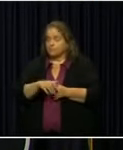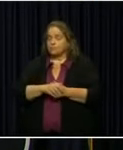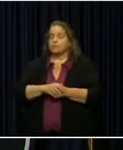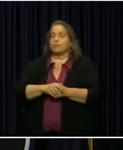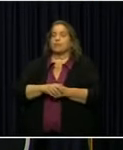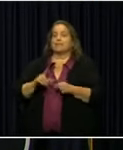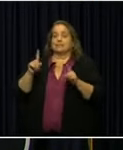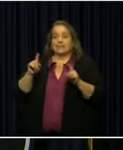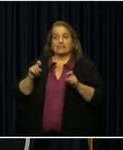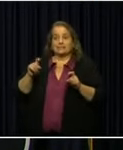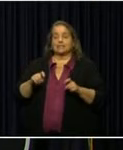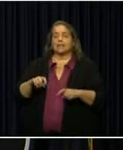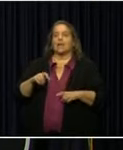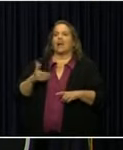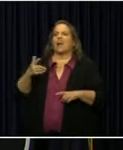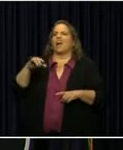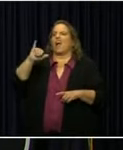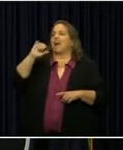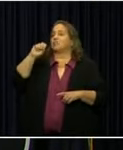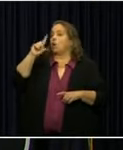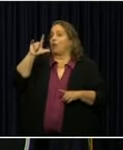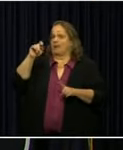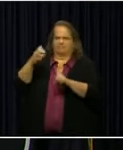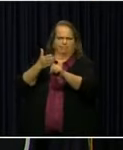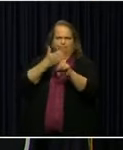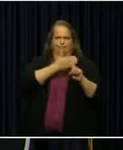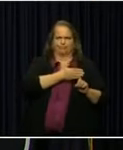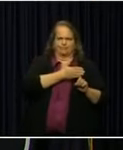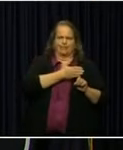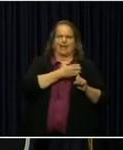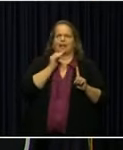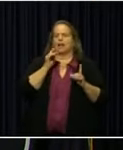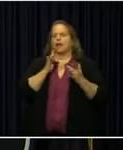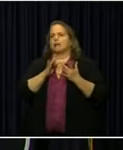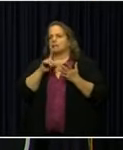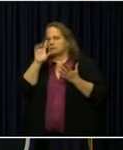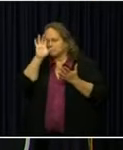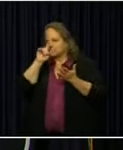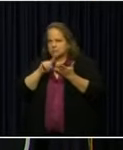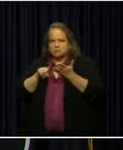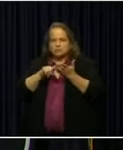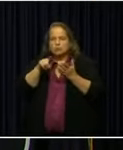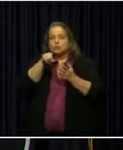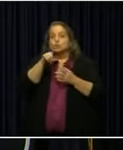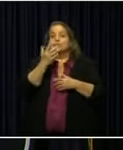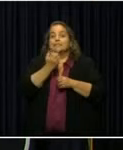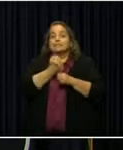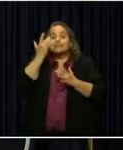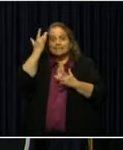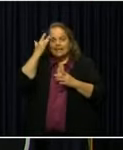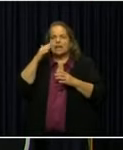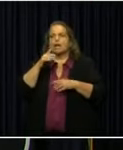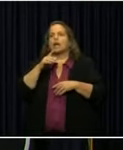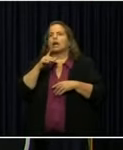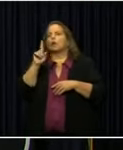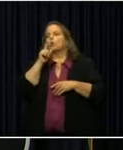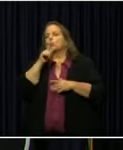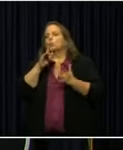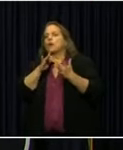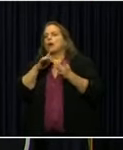CAN WE GO TWO MORE.